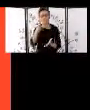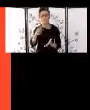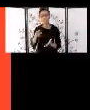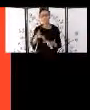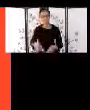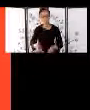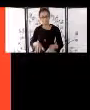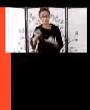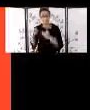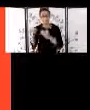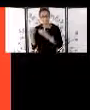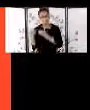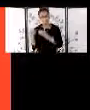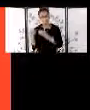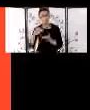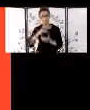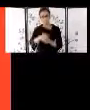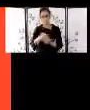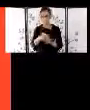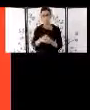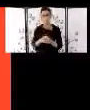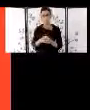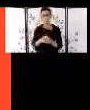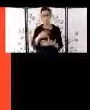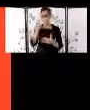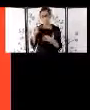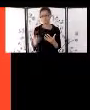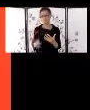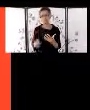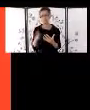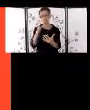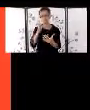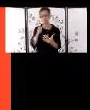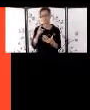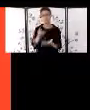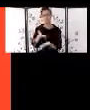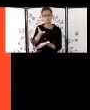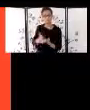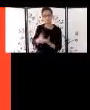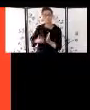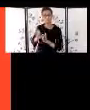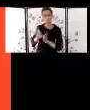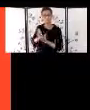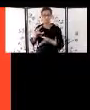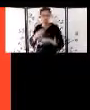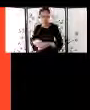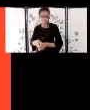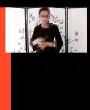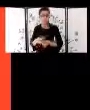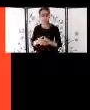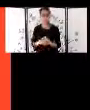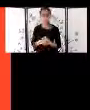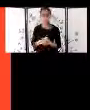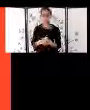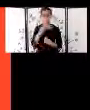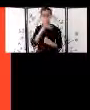the things that basically create trust and confidence. In contrast to that, in a weak application, it doesn't matter how great the art or the